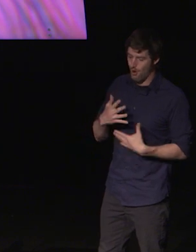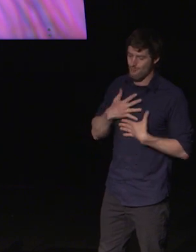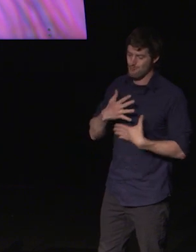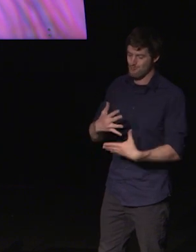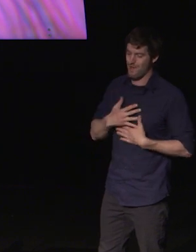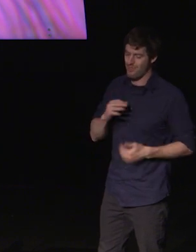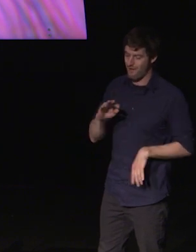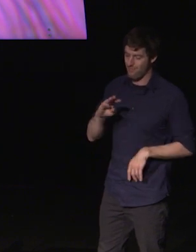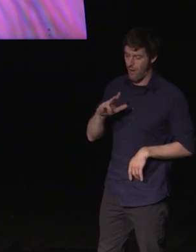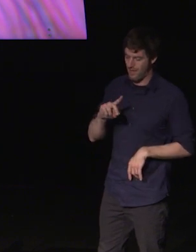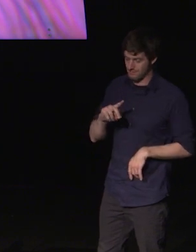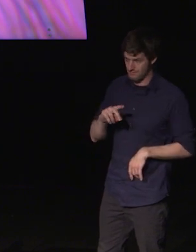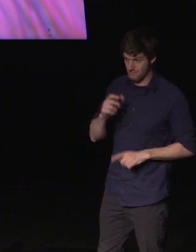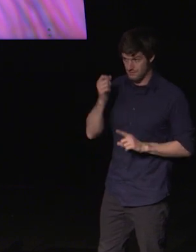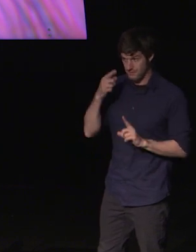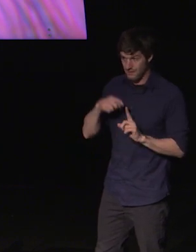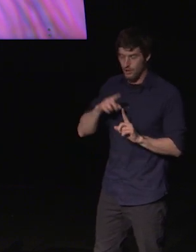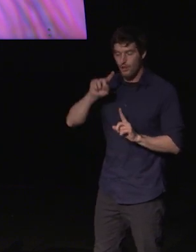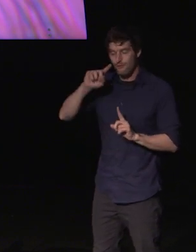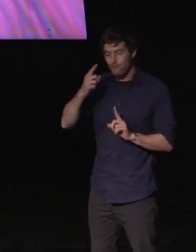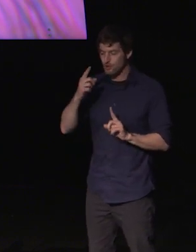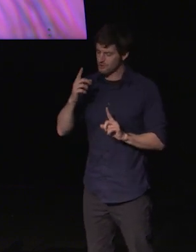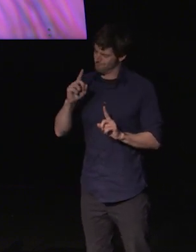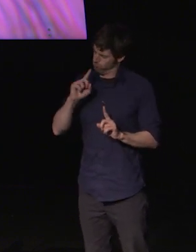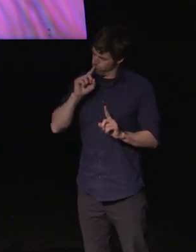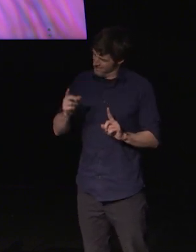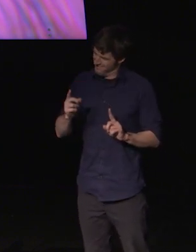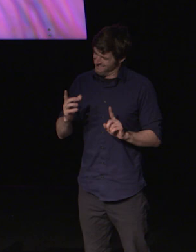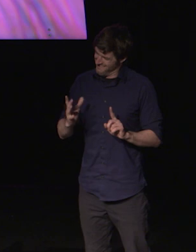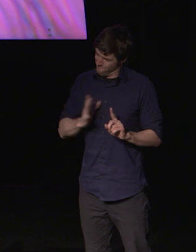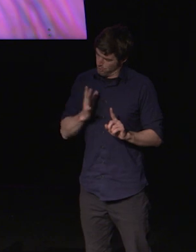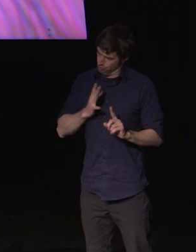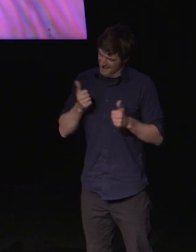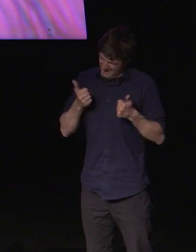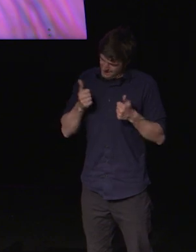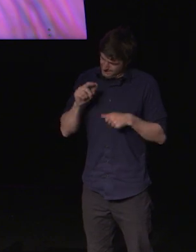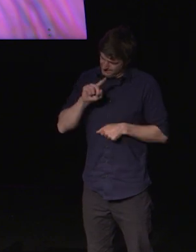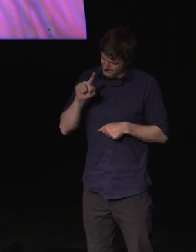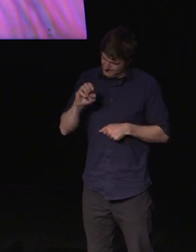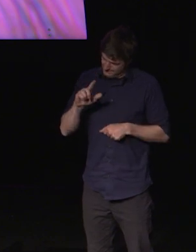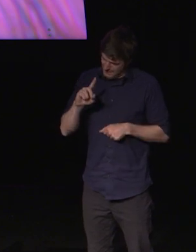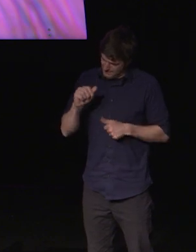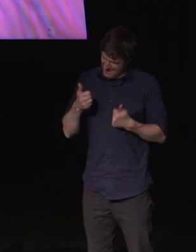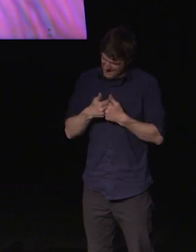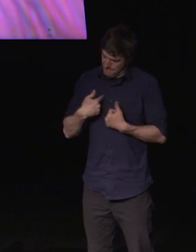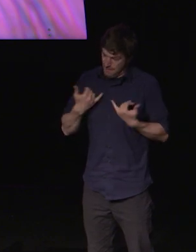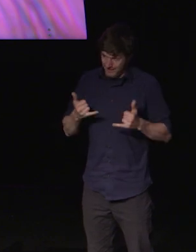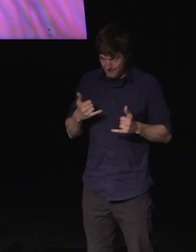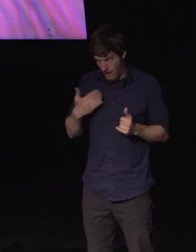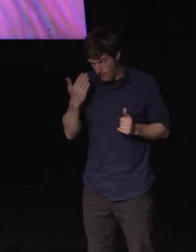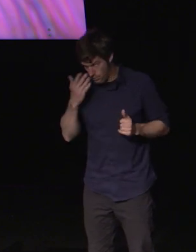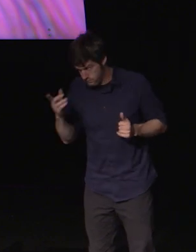really official Zelda game that I played. I know that's sacrilege to some people in this room. And no, I have not played A Link to the Past yet.